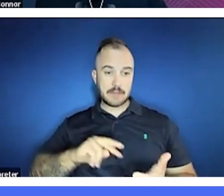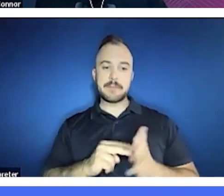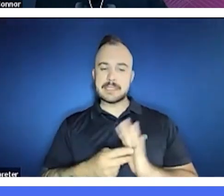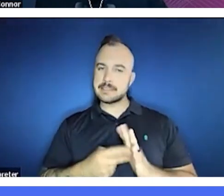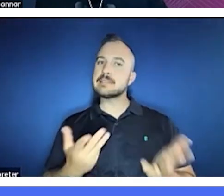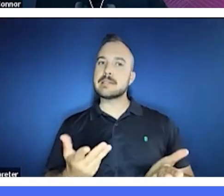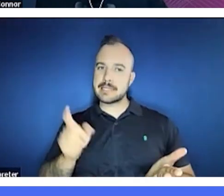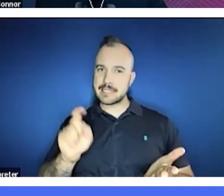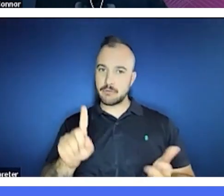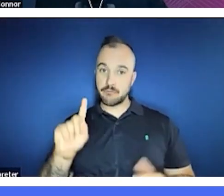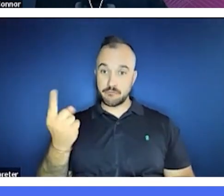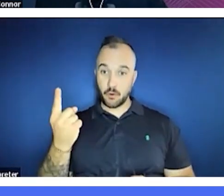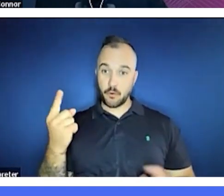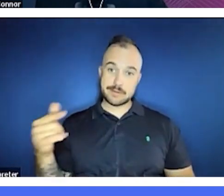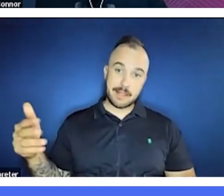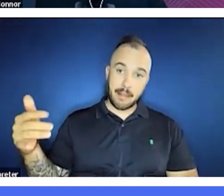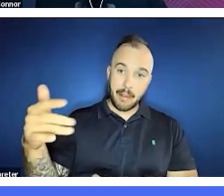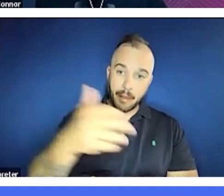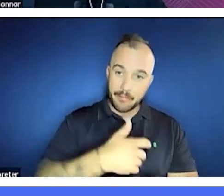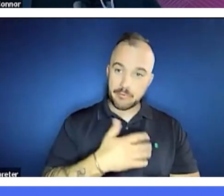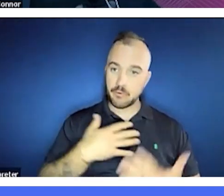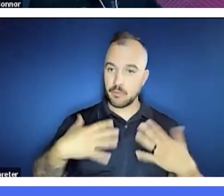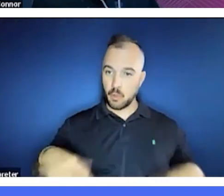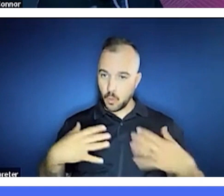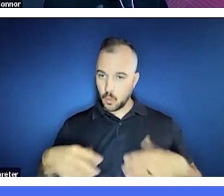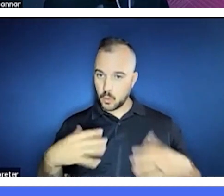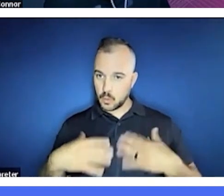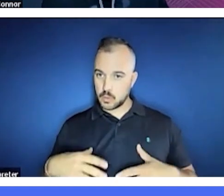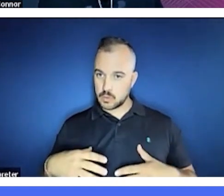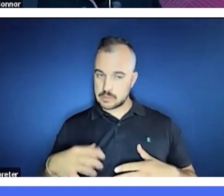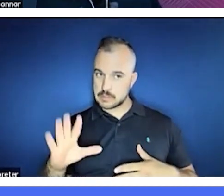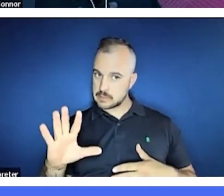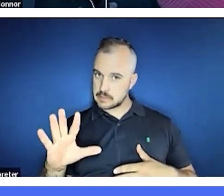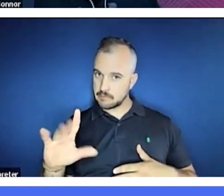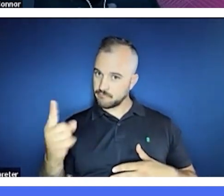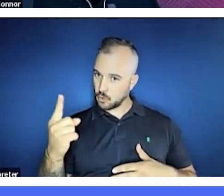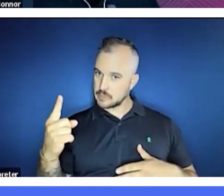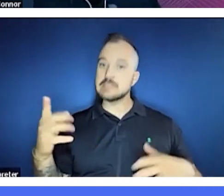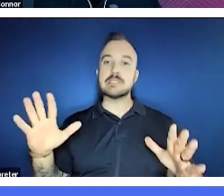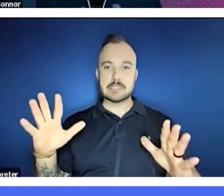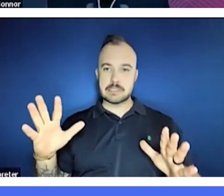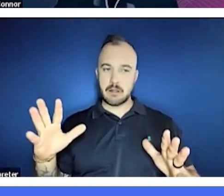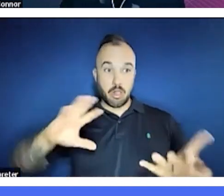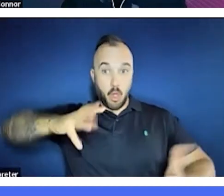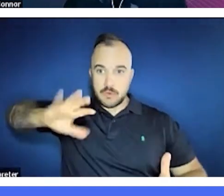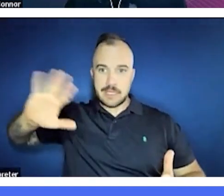I need to first go gather all my clothes. And they can't think about doing laundry yet. They're thinking about just gathering their clothes. And then once they're gathered,